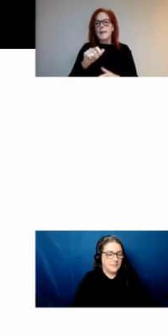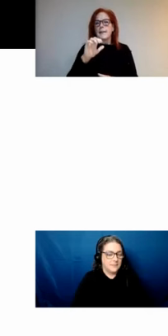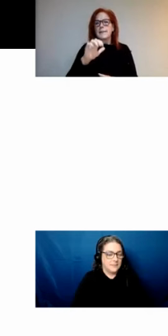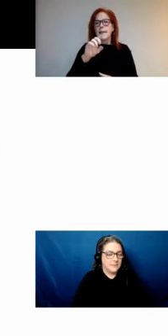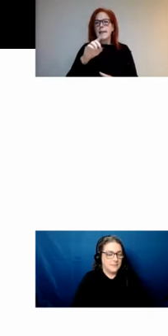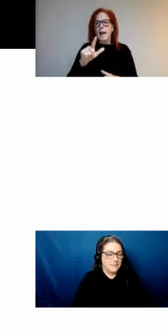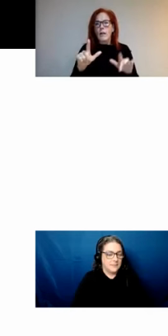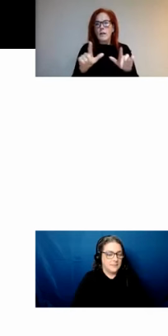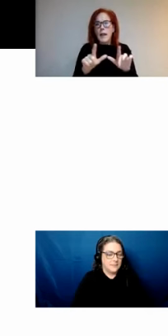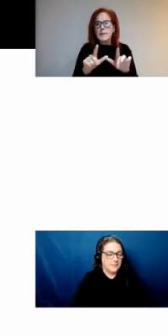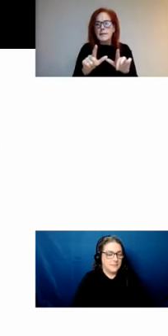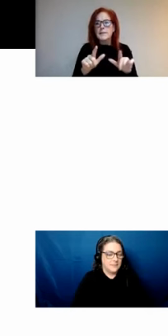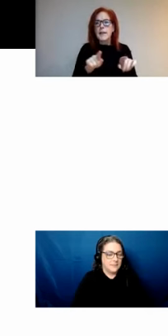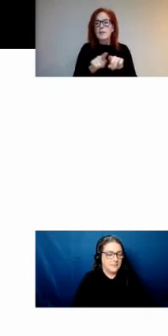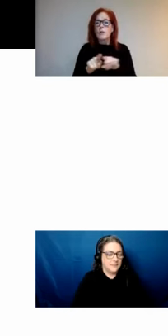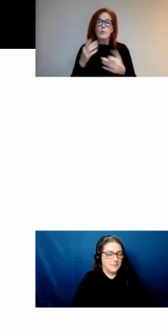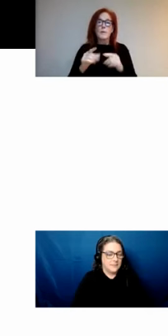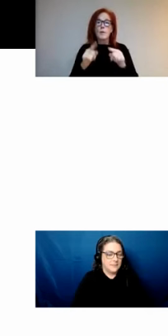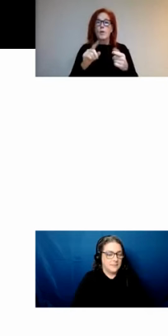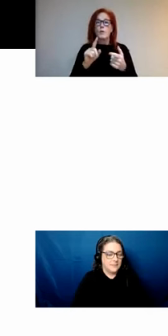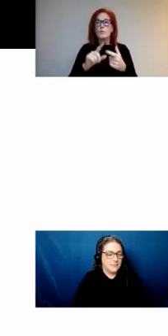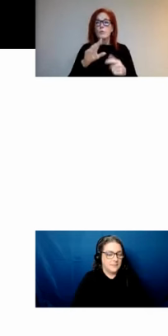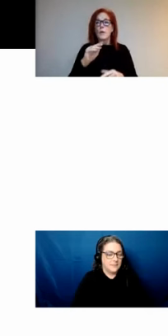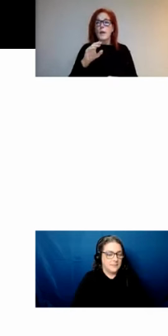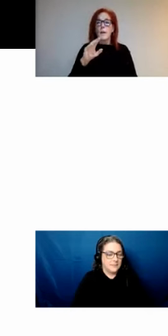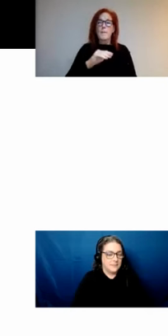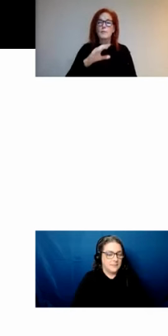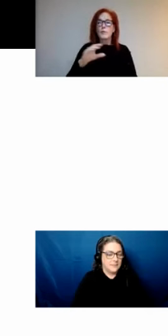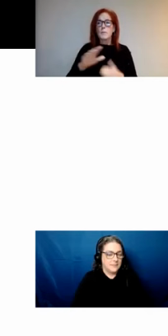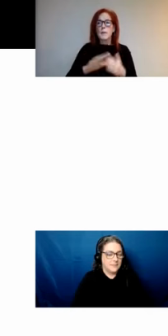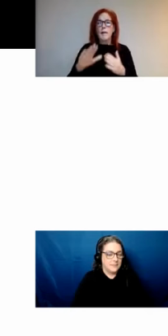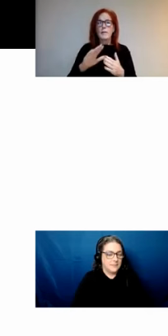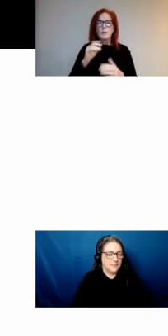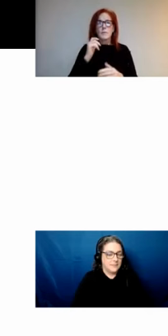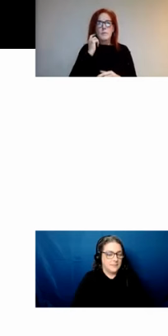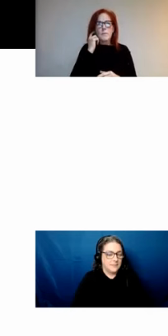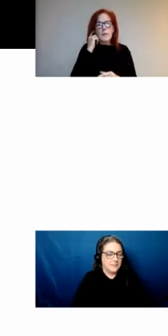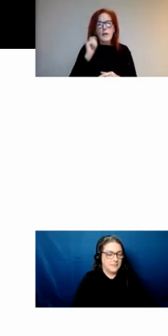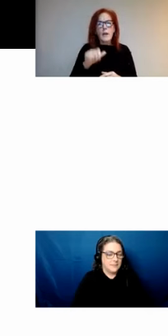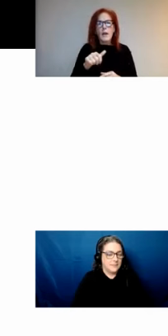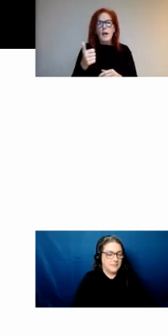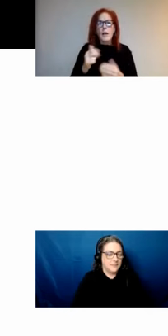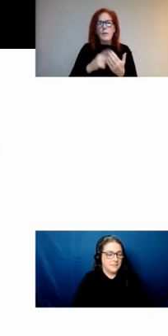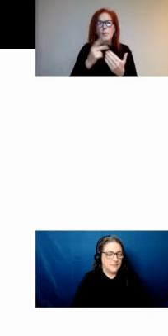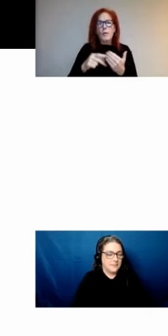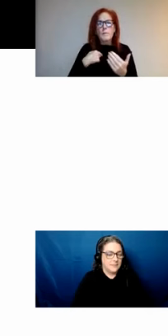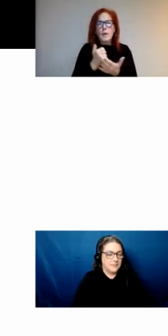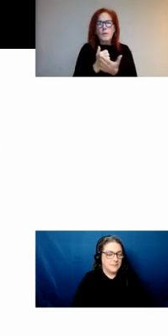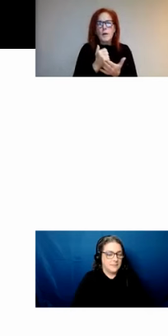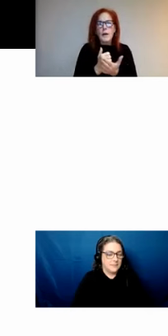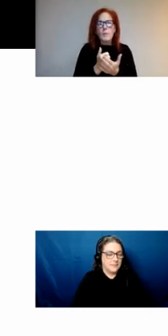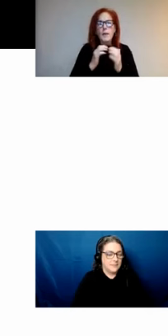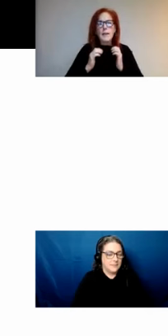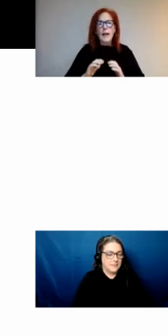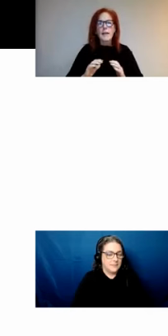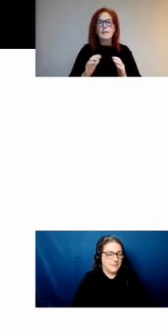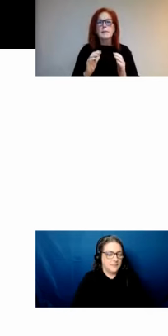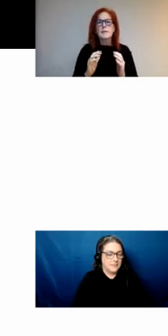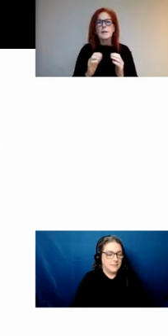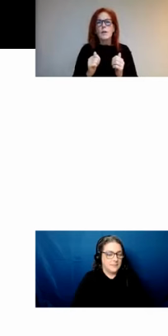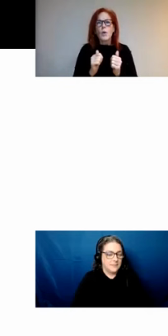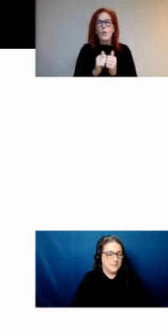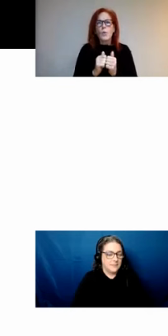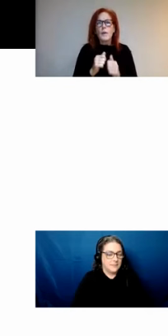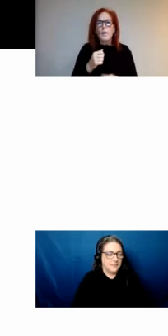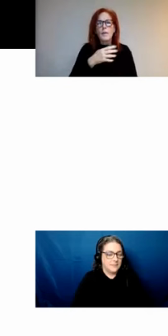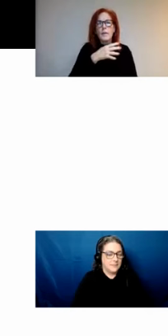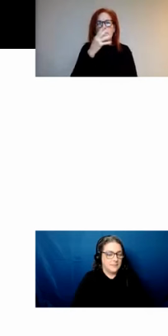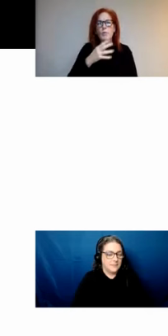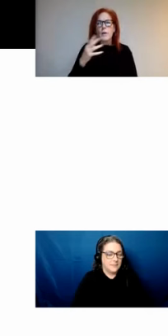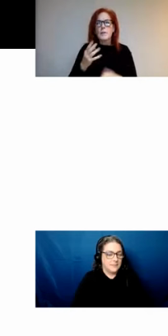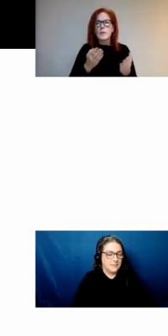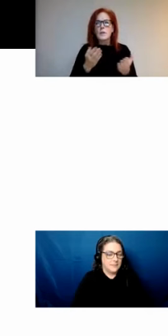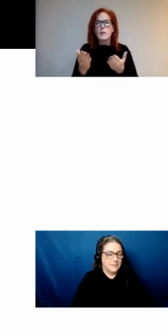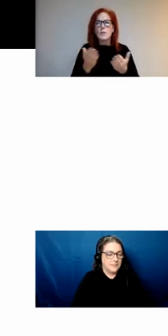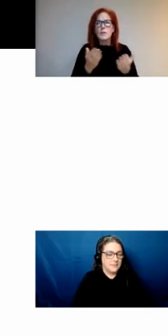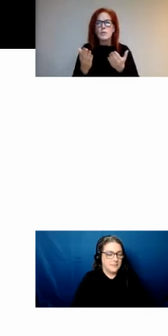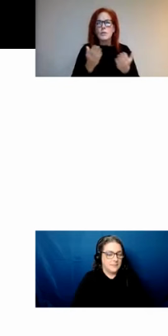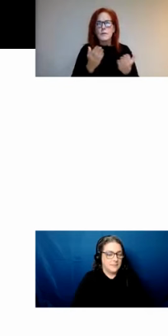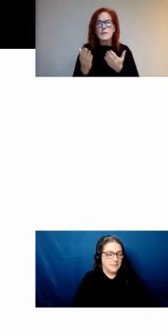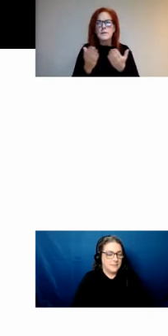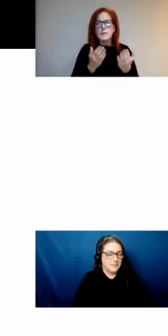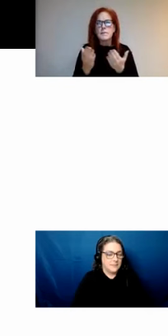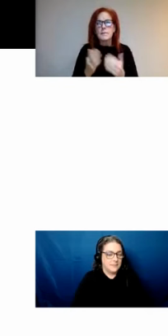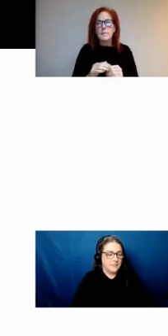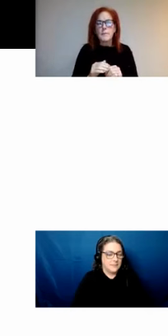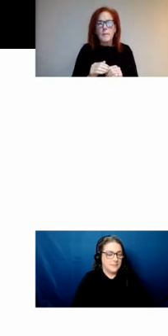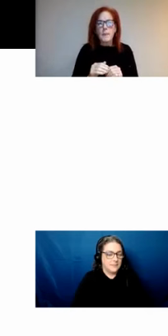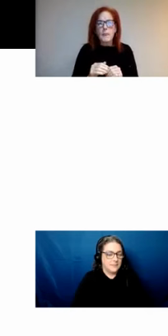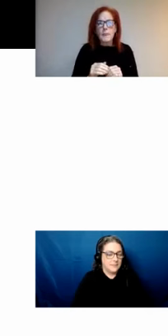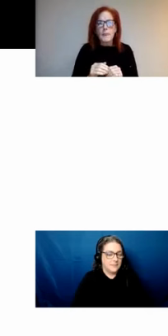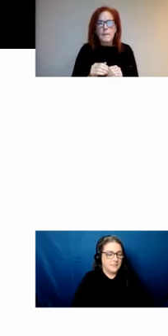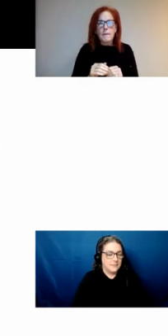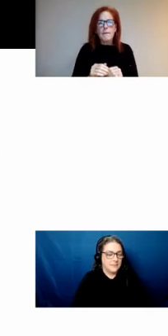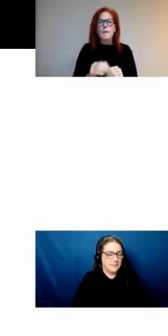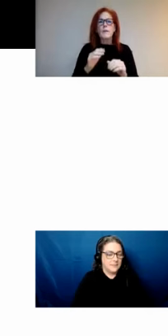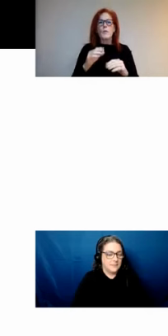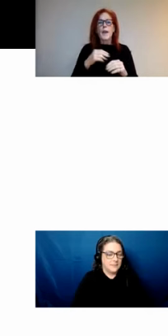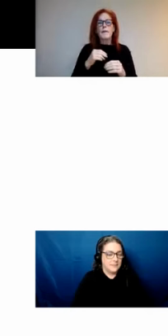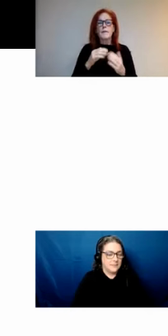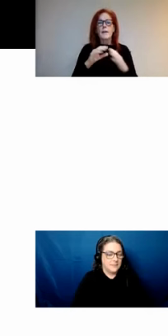Thank you so much. Next up we have New Life Family Alliance with Aban Laa and Dr. Dr. John Else.